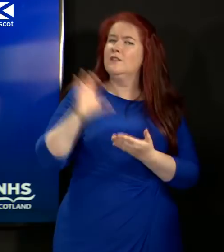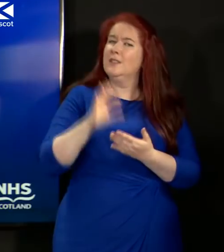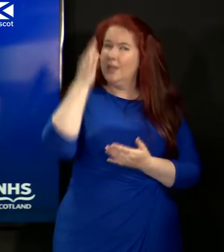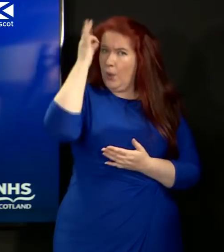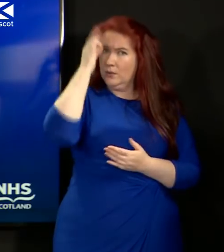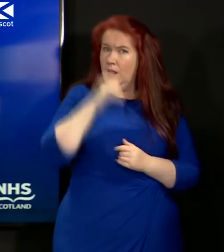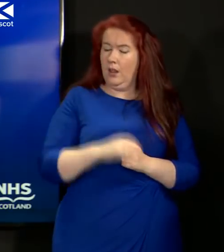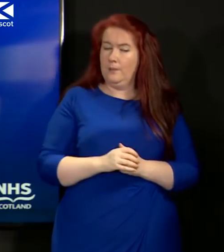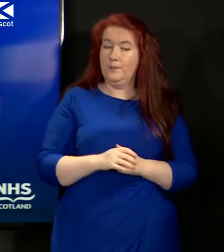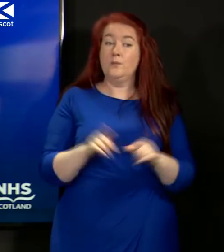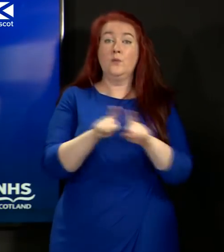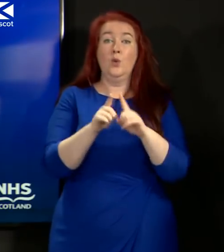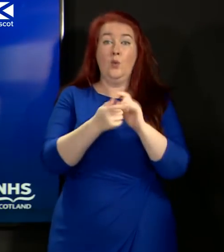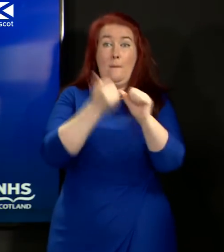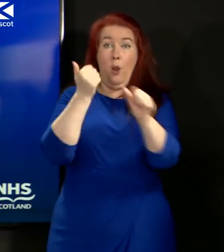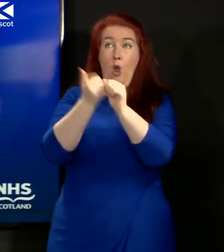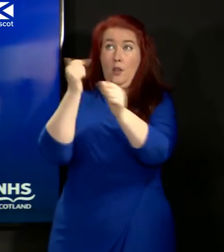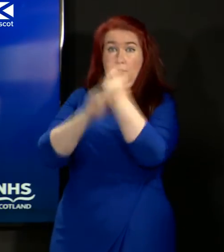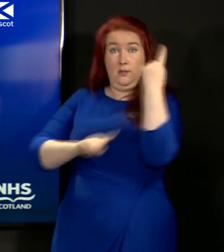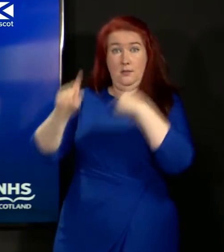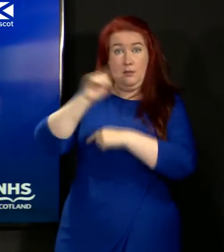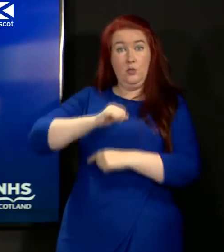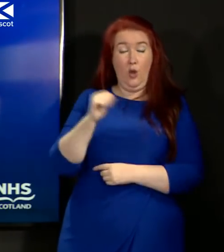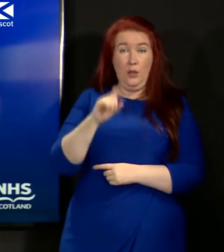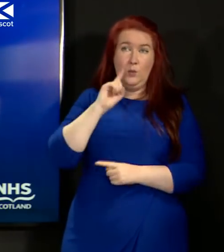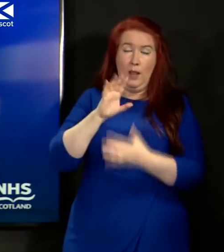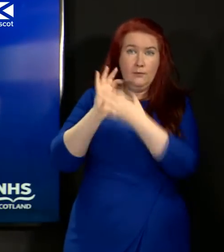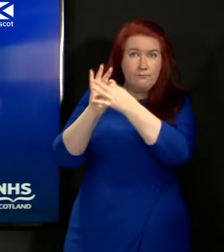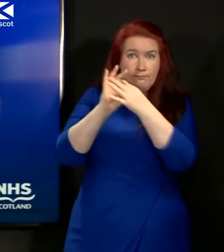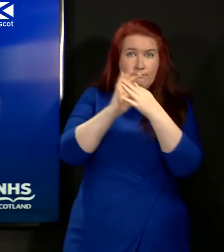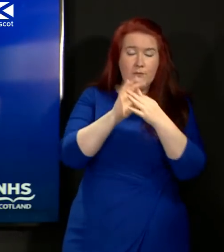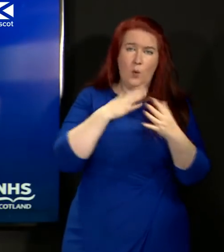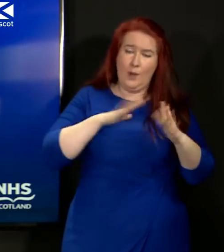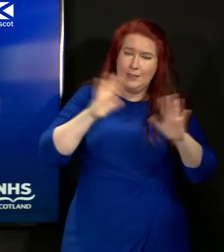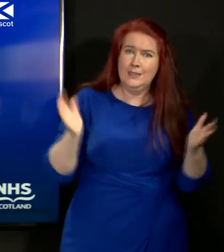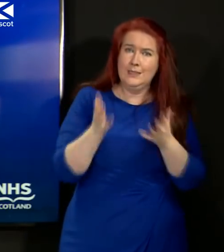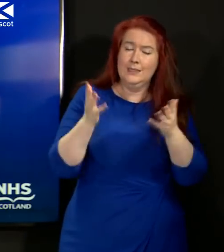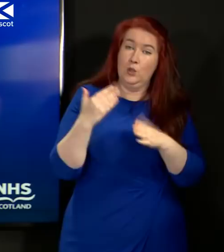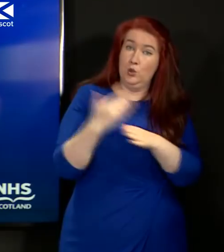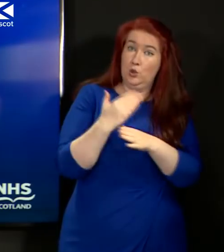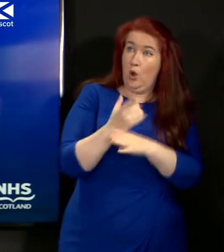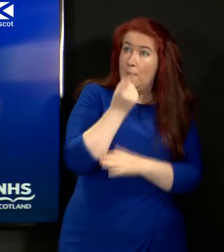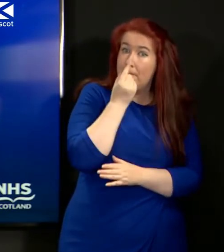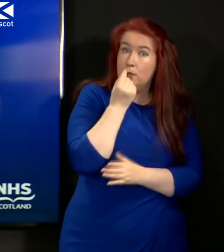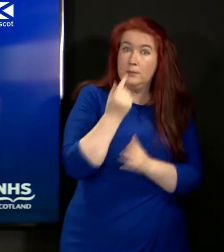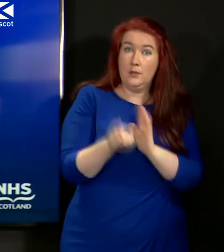across Scotland to develop and stimulate job creation opportunities. We will be focused on